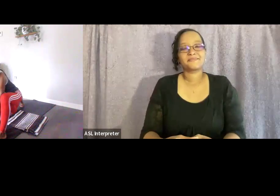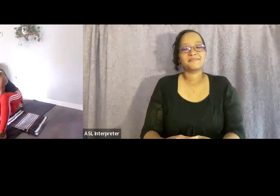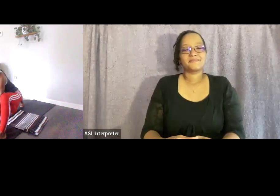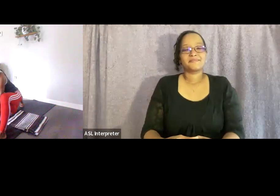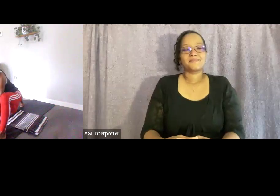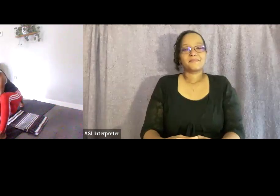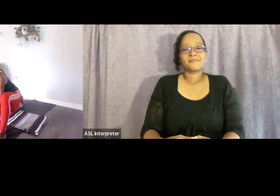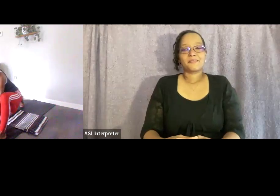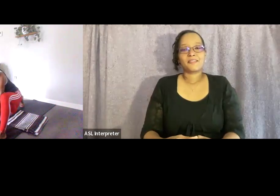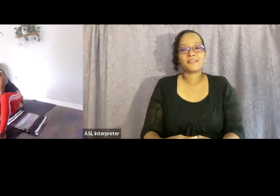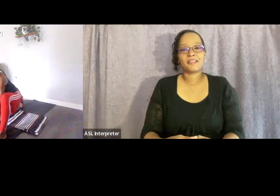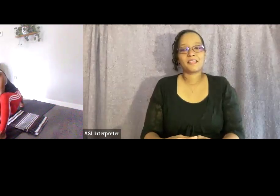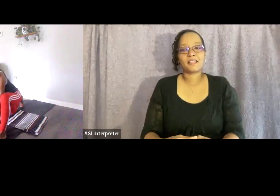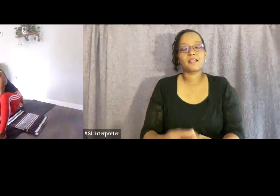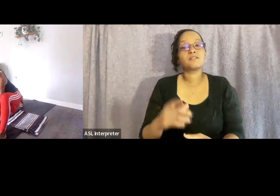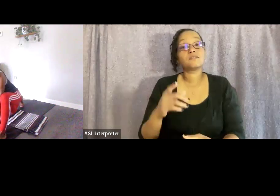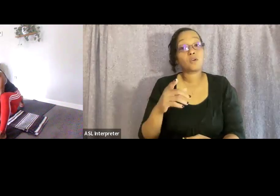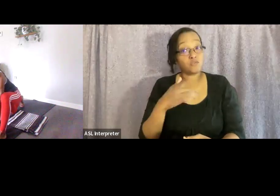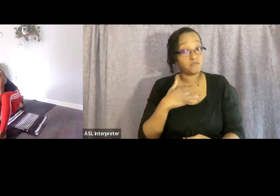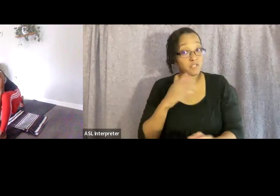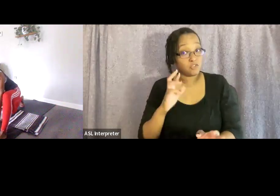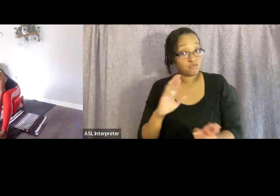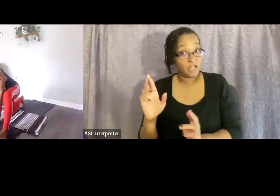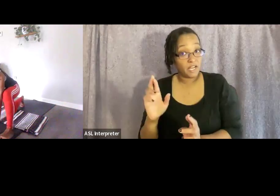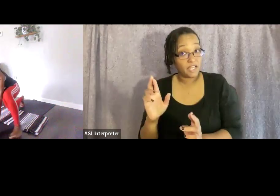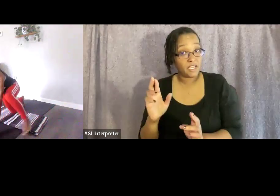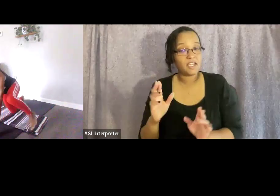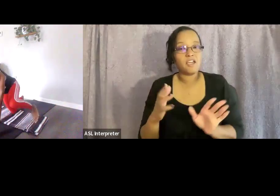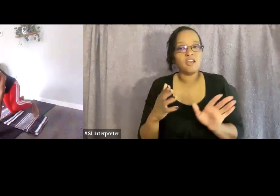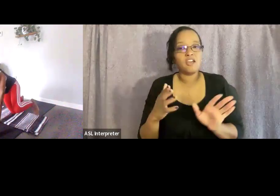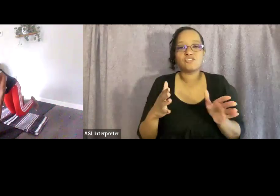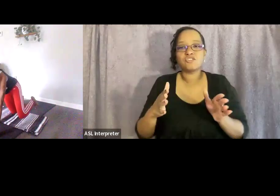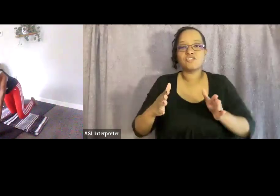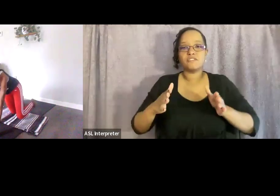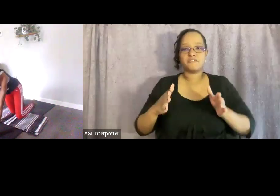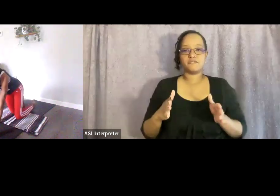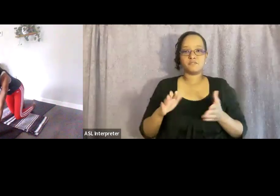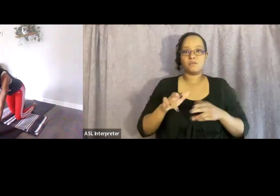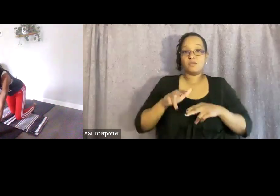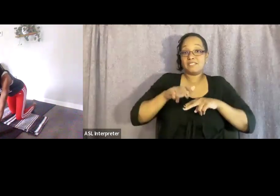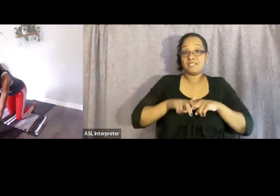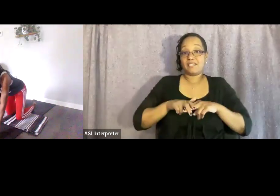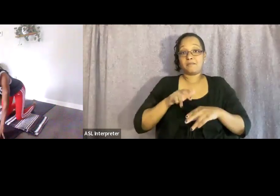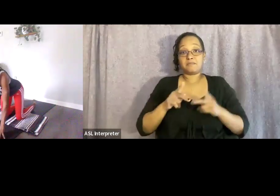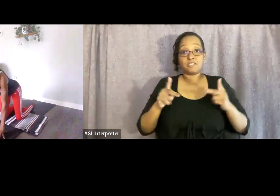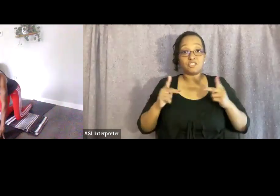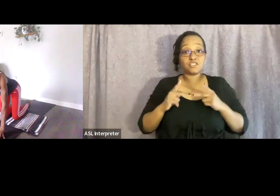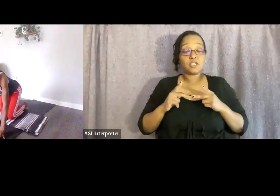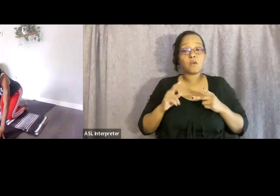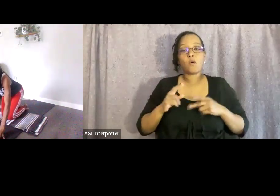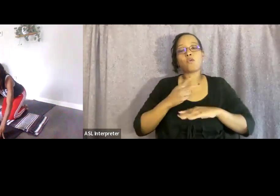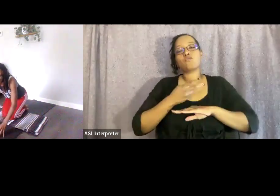And then you can transition, when you're ready, back to seated, or resting on your spine.